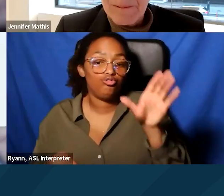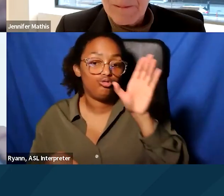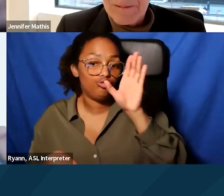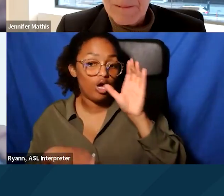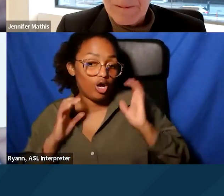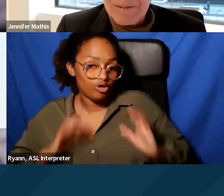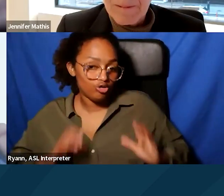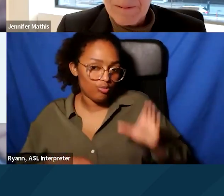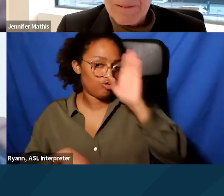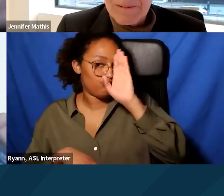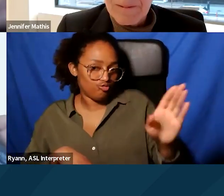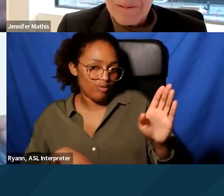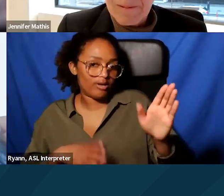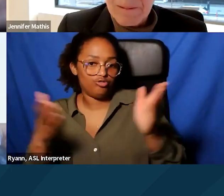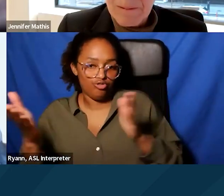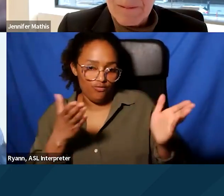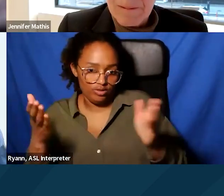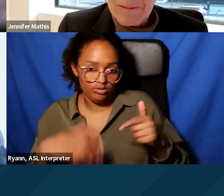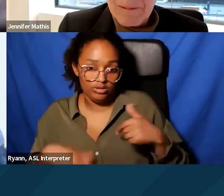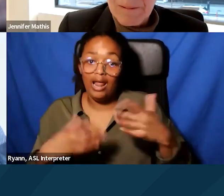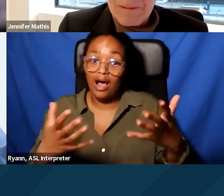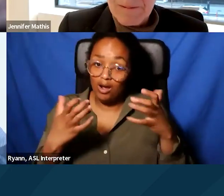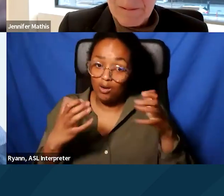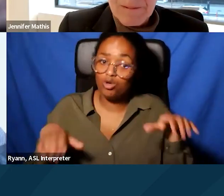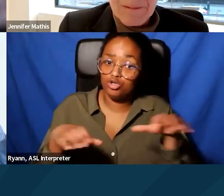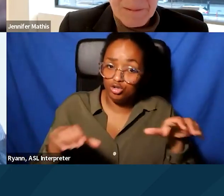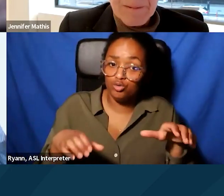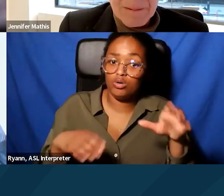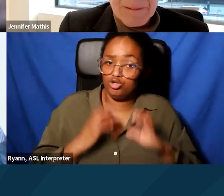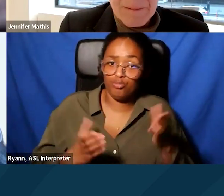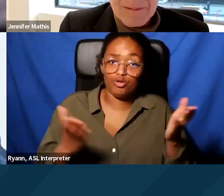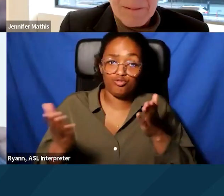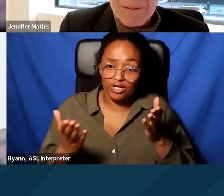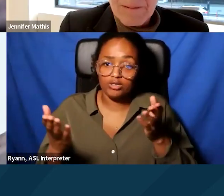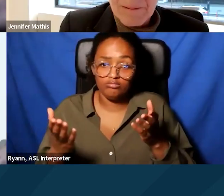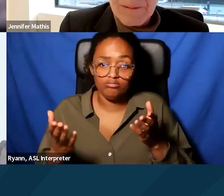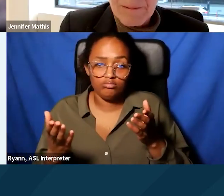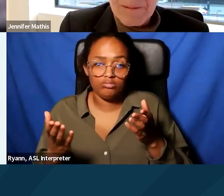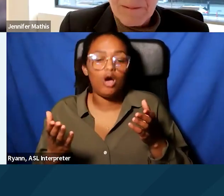want the agency to run the program and I wanted to run the program with a friend who helps me